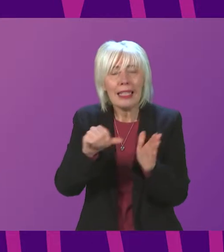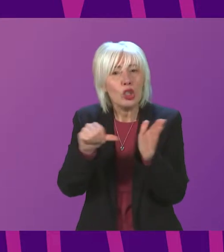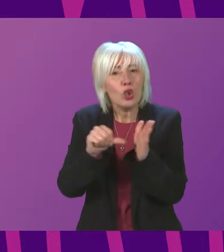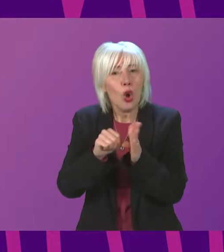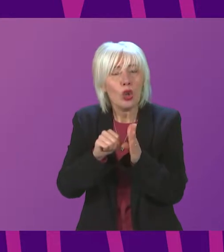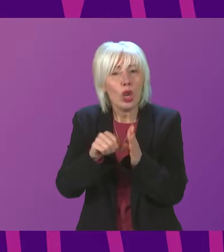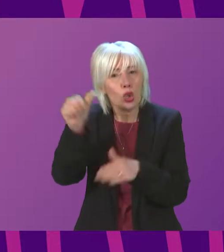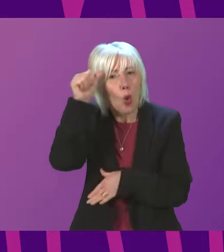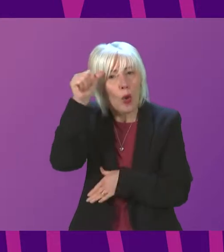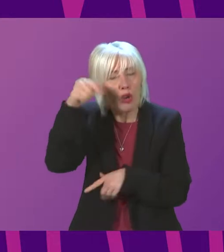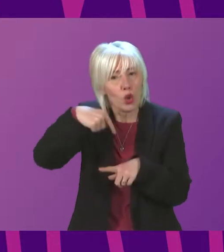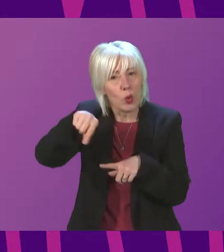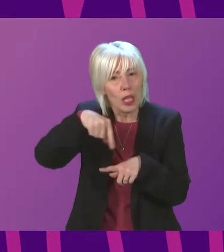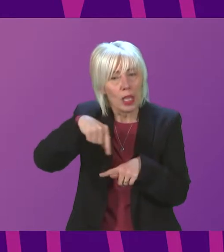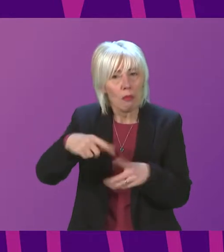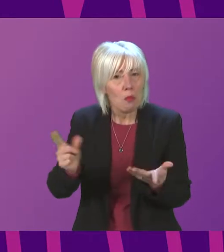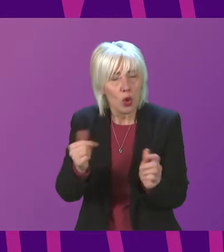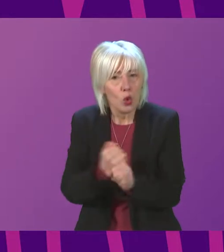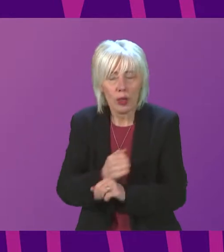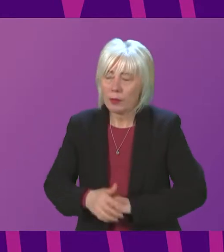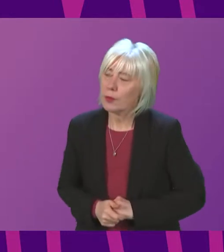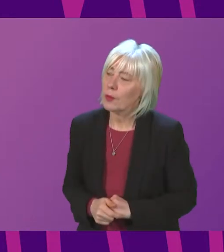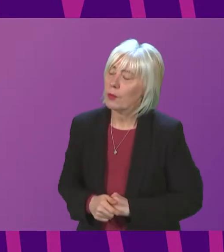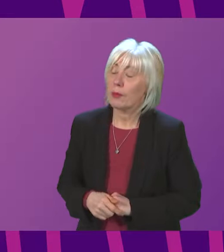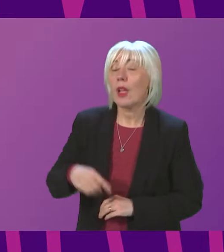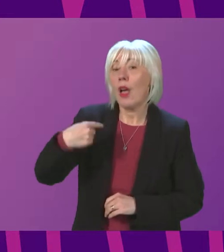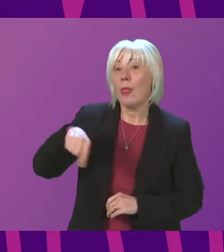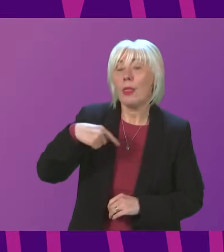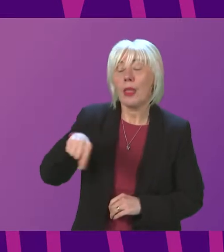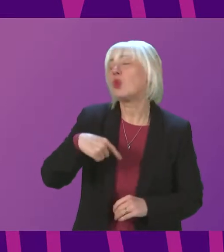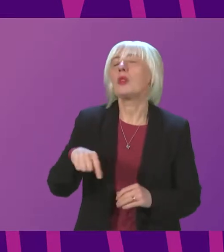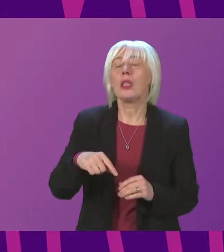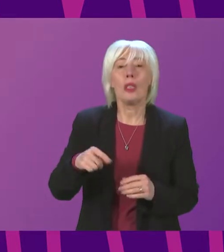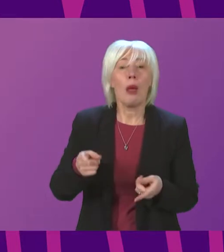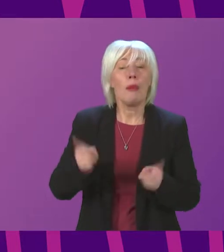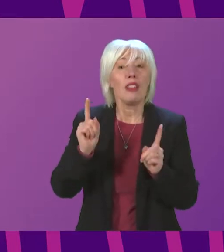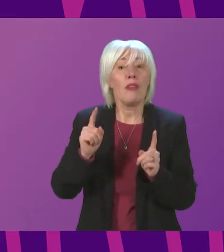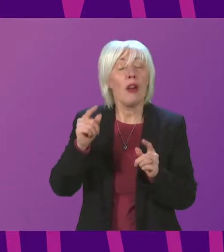Earlier this week, the Minister for Mental Wellbeing and Social Care visited the helpline